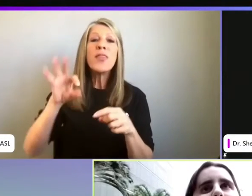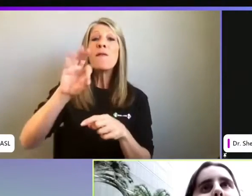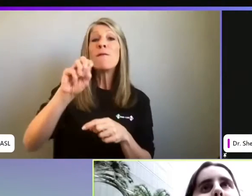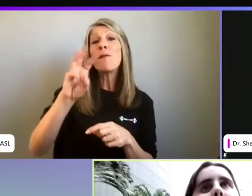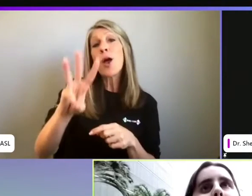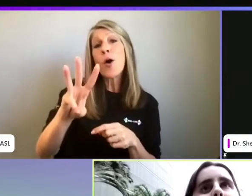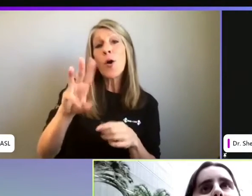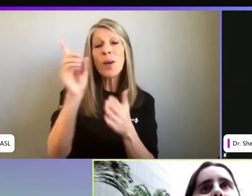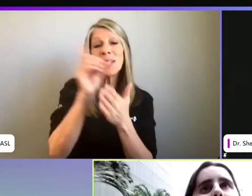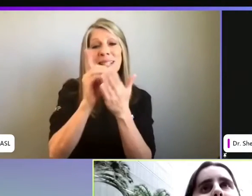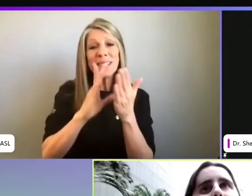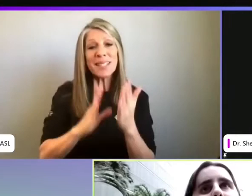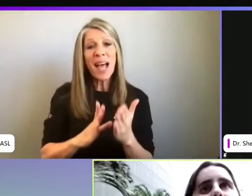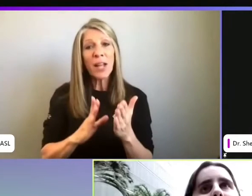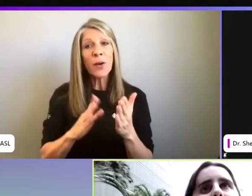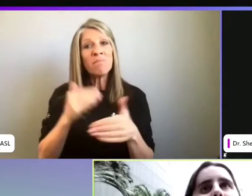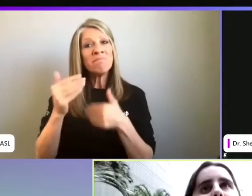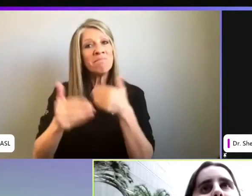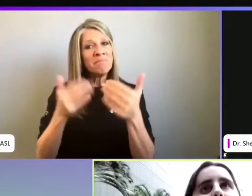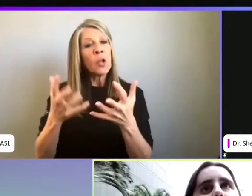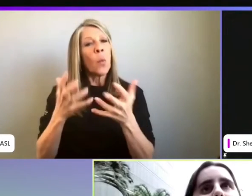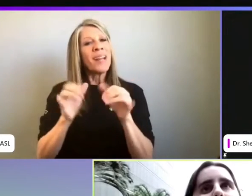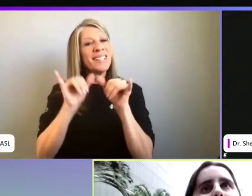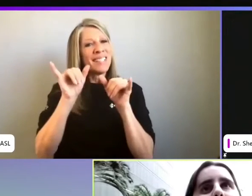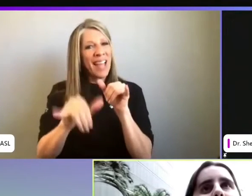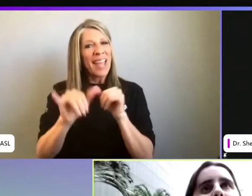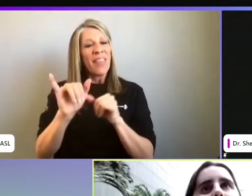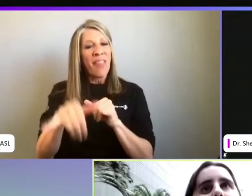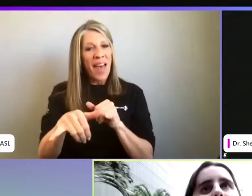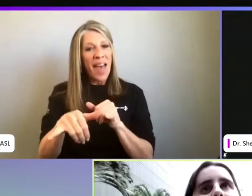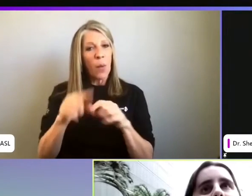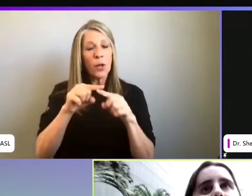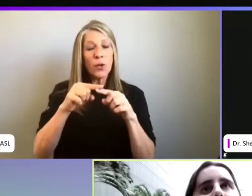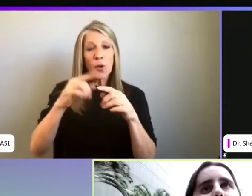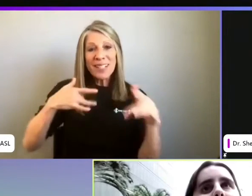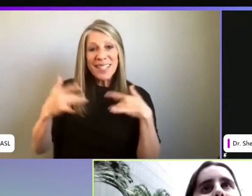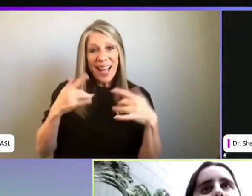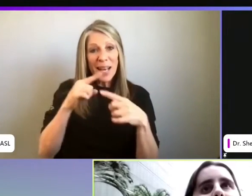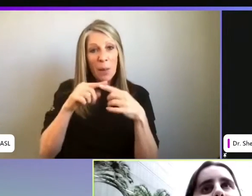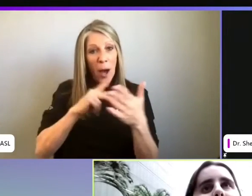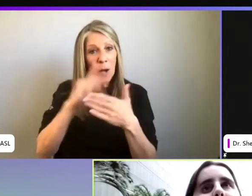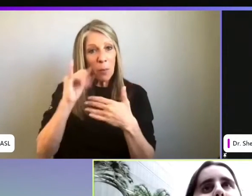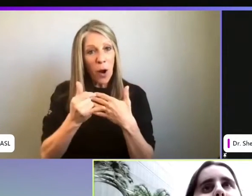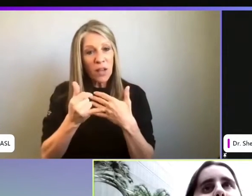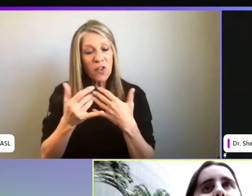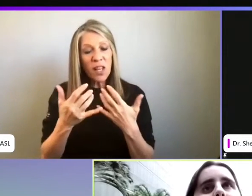went along with that that we touched on is that when you're in the flow as a designer, which you probably know, you